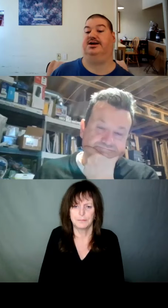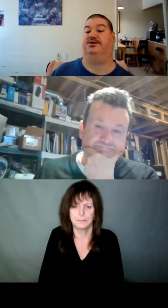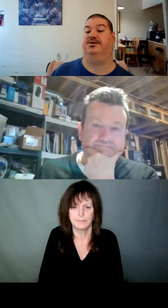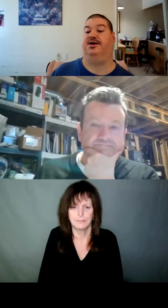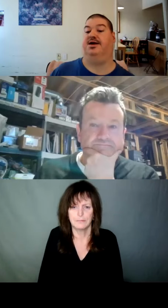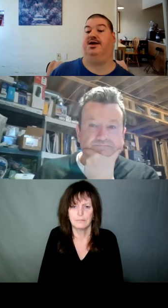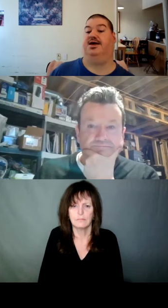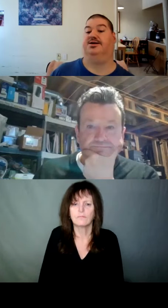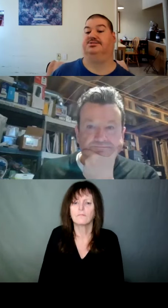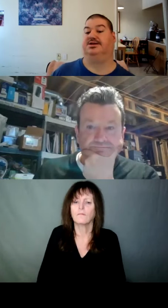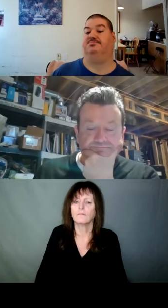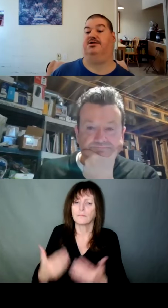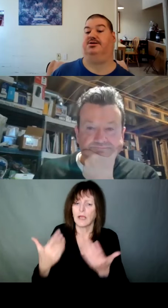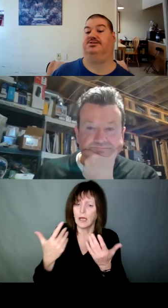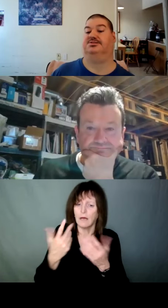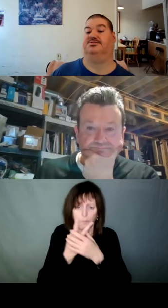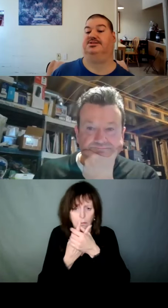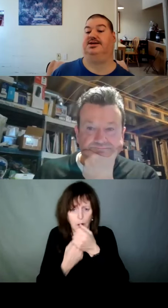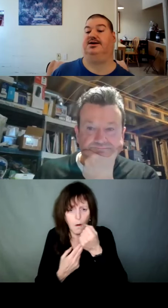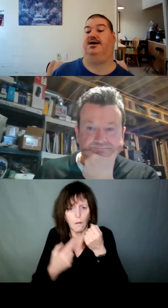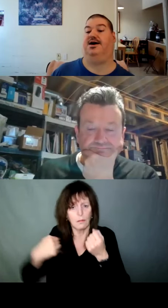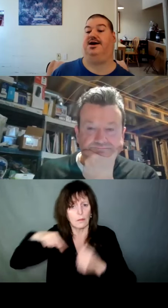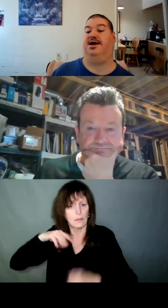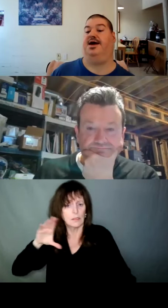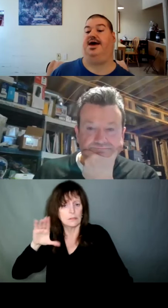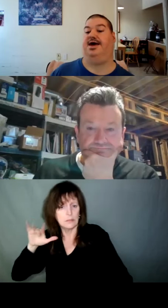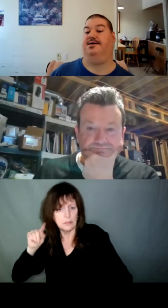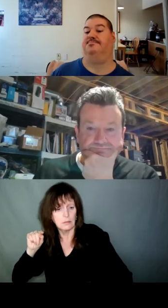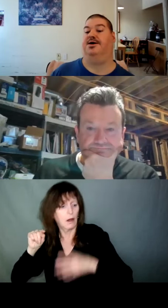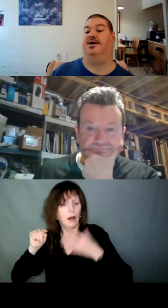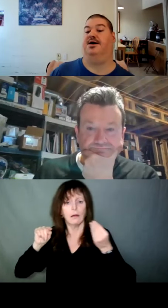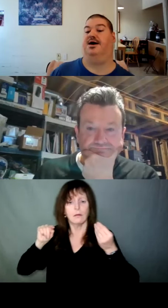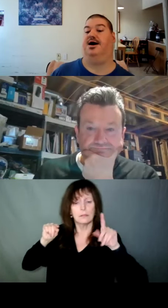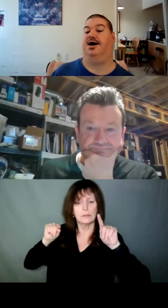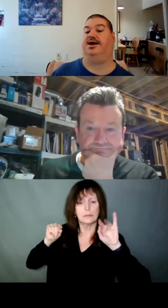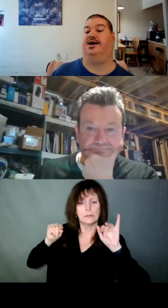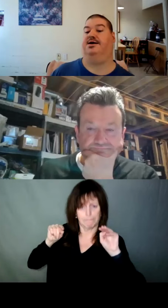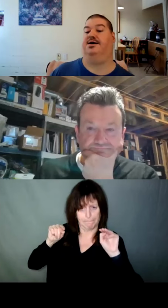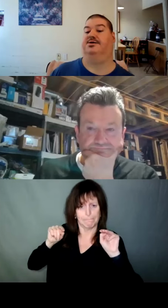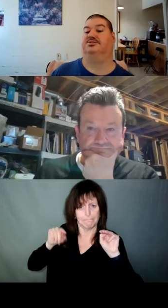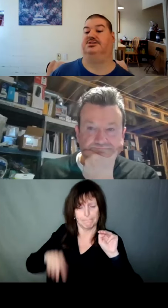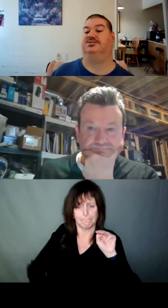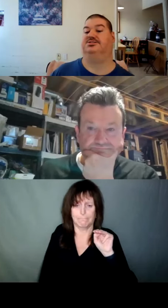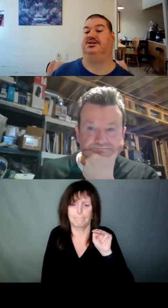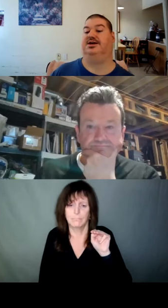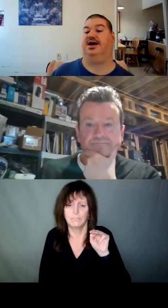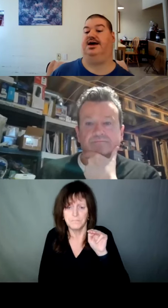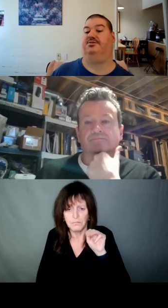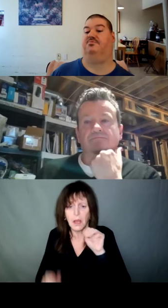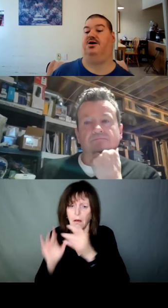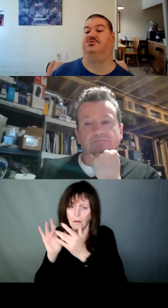If you have any questions you can email us at . If you have any questions for Tim , his contact information